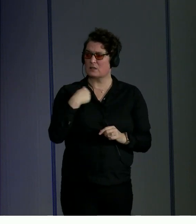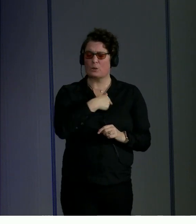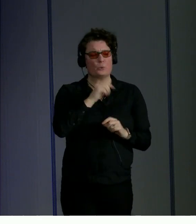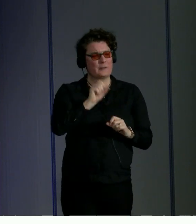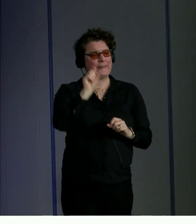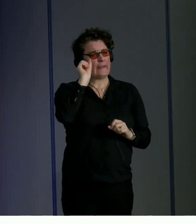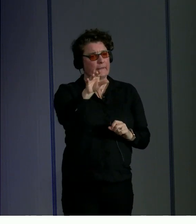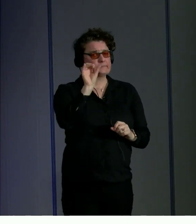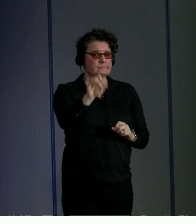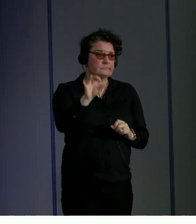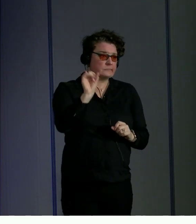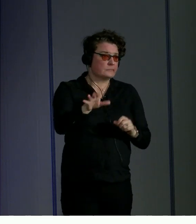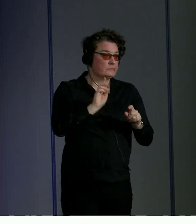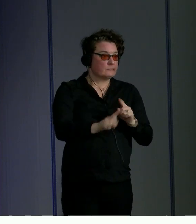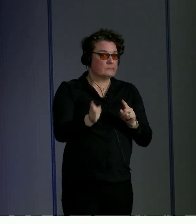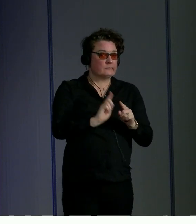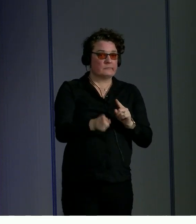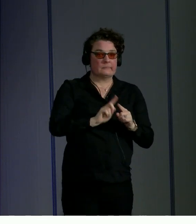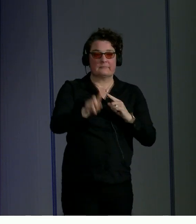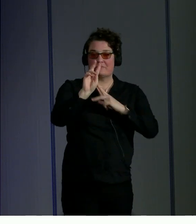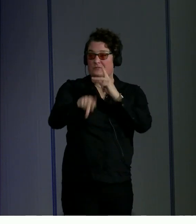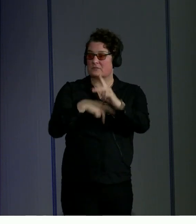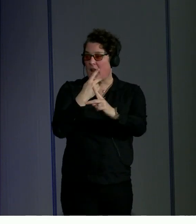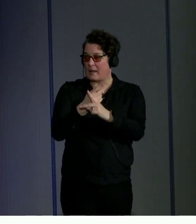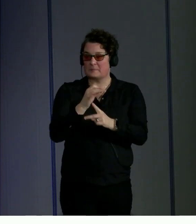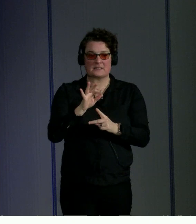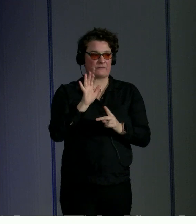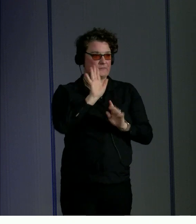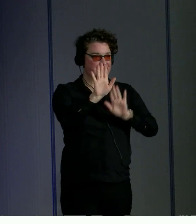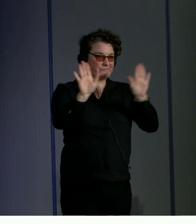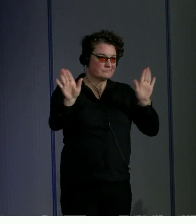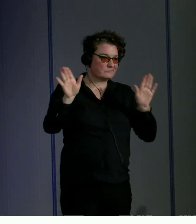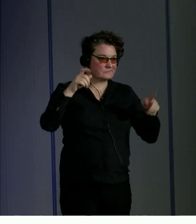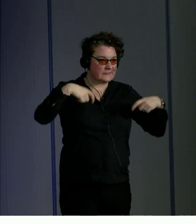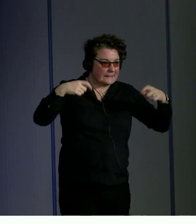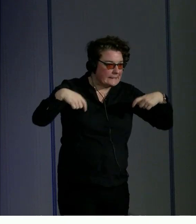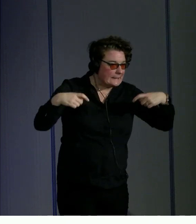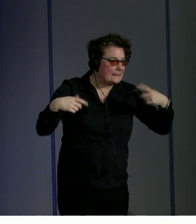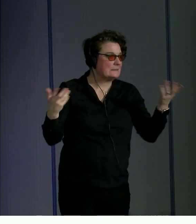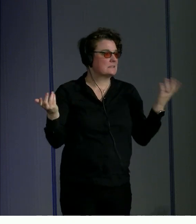many things, many types of individual needs. >> SUE CULLEN: And what makes them unique,